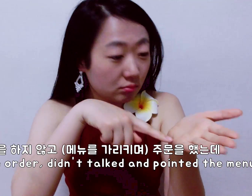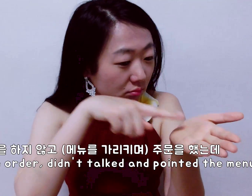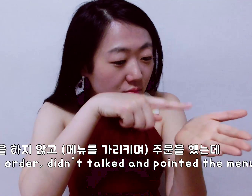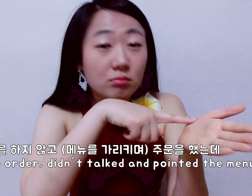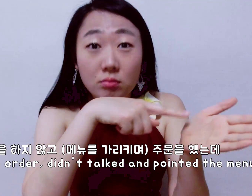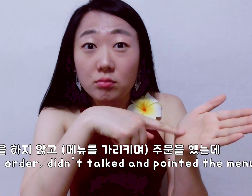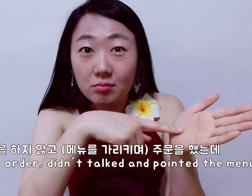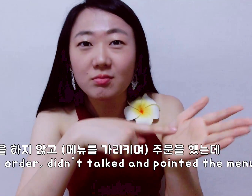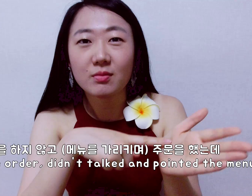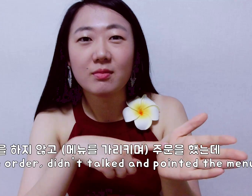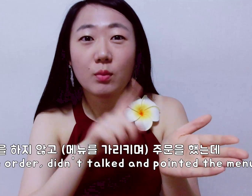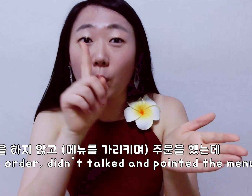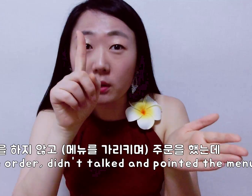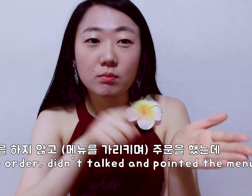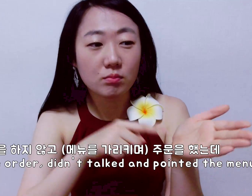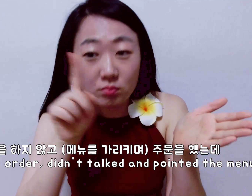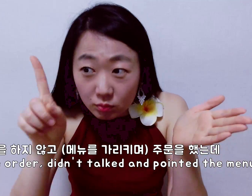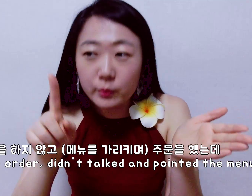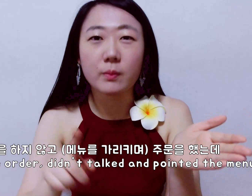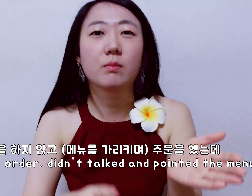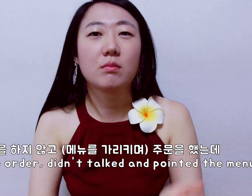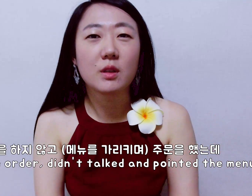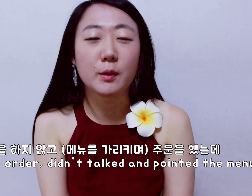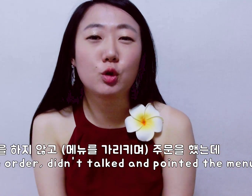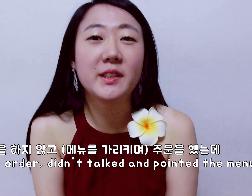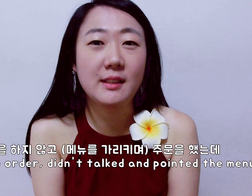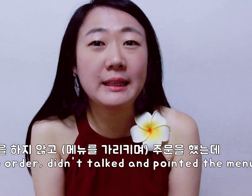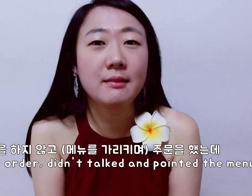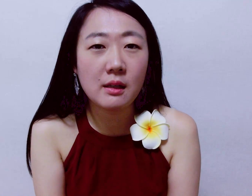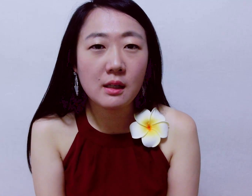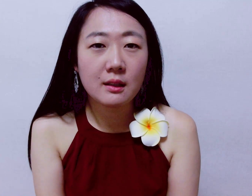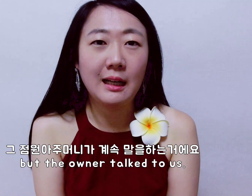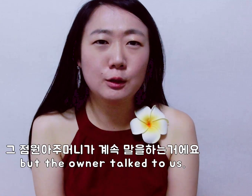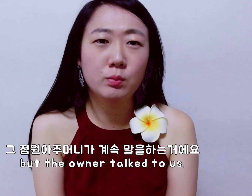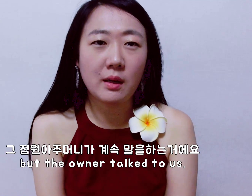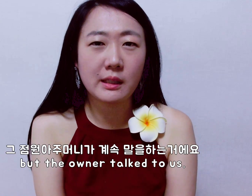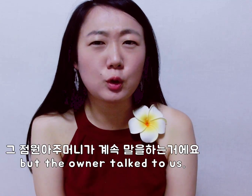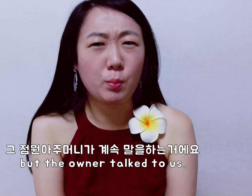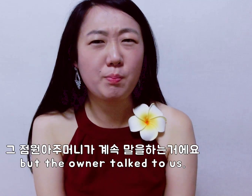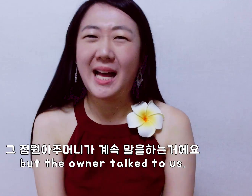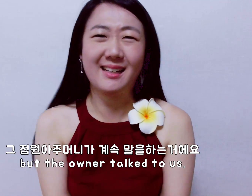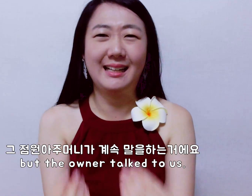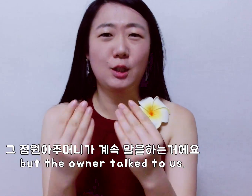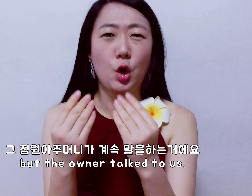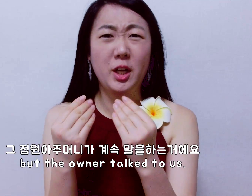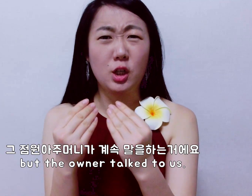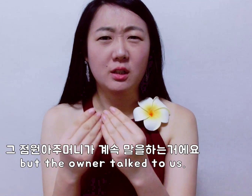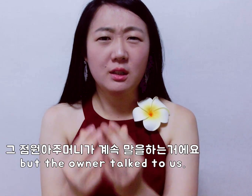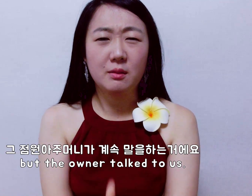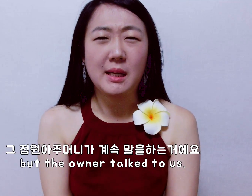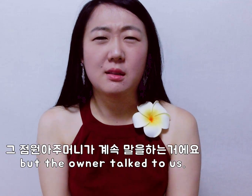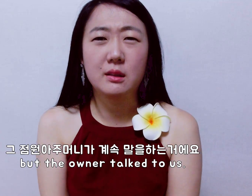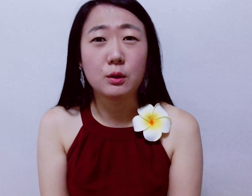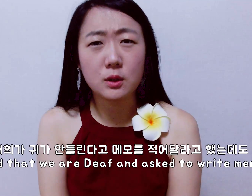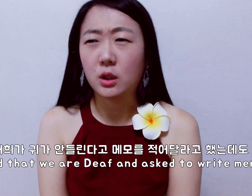and then he came to us and started talking . 외국인이 영어를 정말 천천히 뭐라뭐라 블라블라 말하는거에요 the foreigner talked foreign language very slowly.